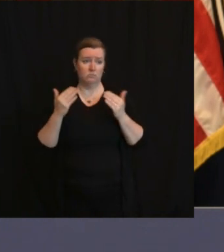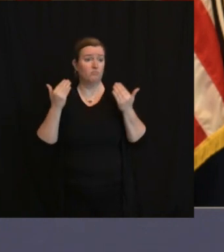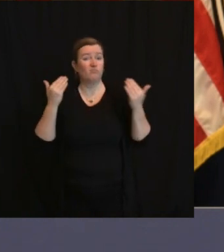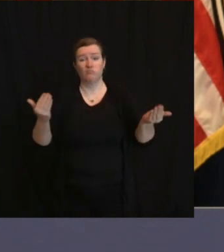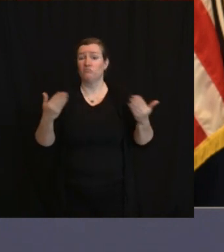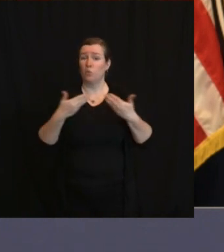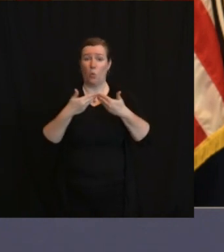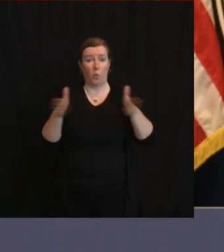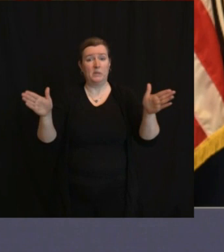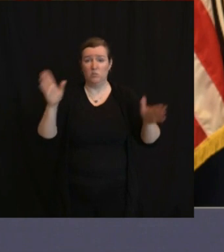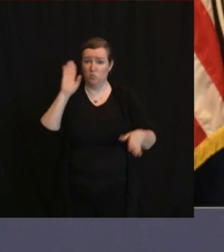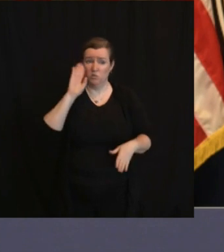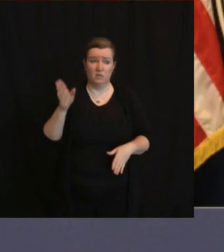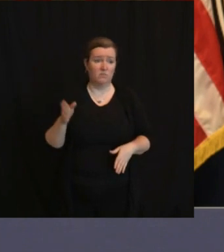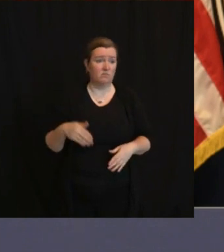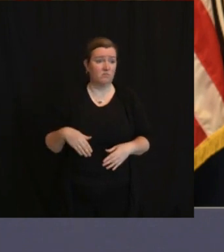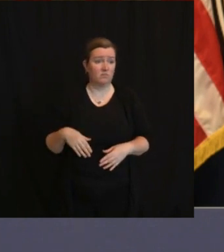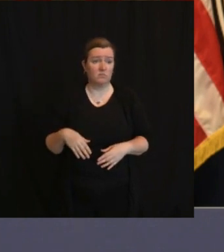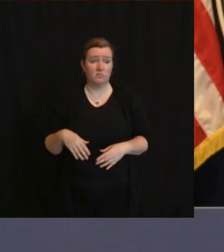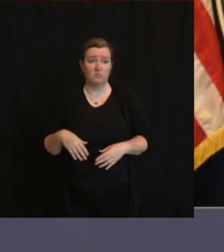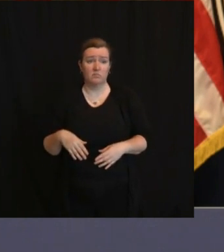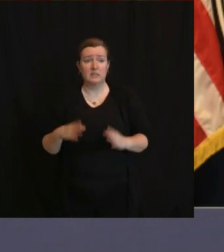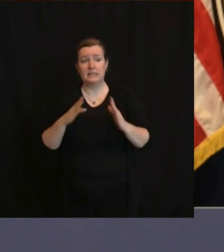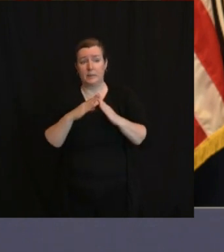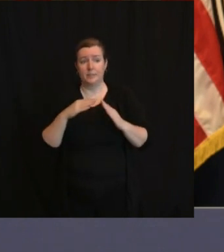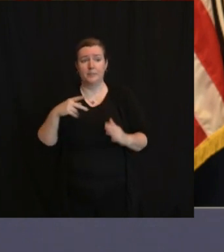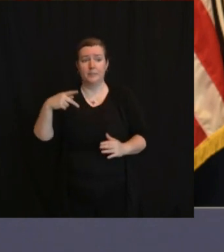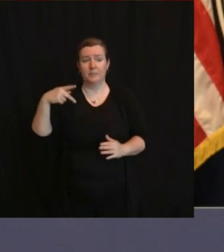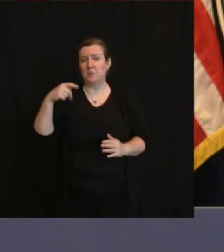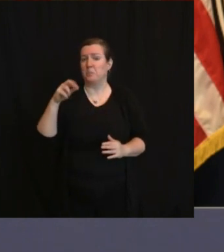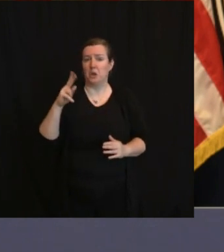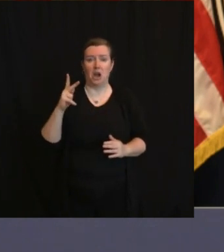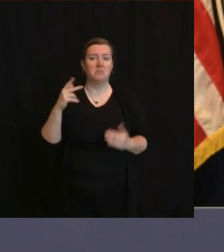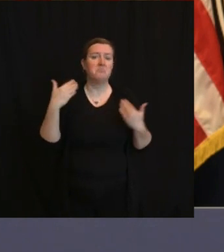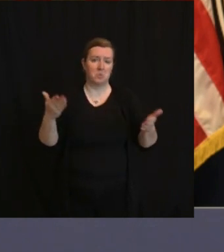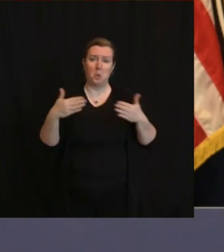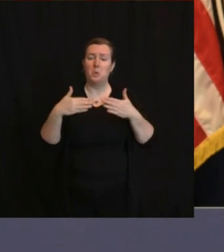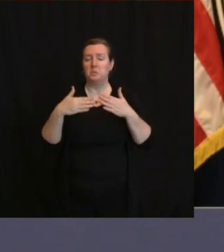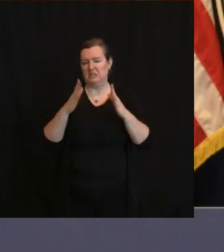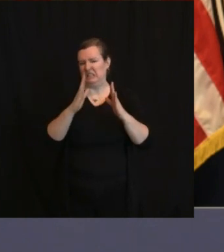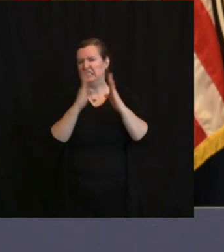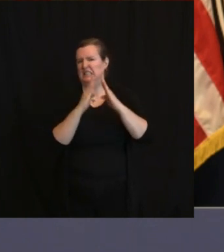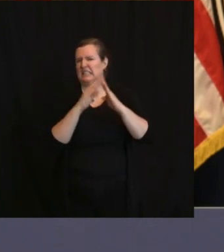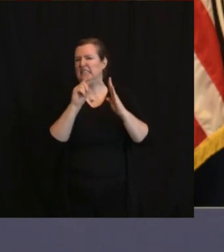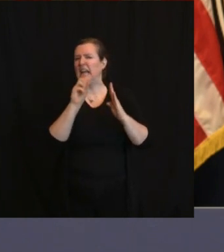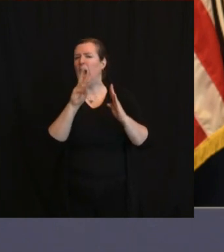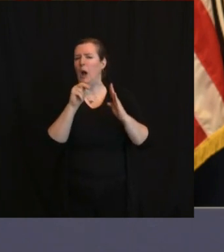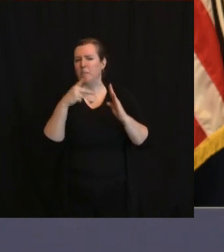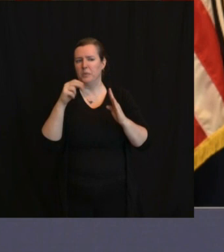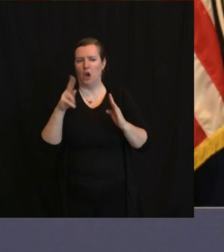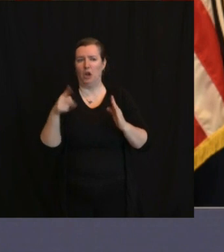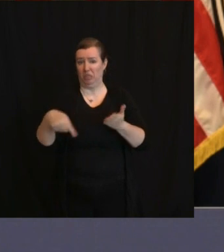NEXT QUESTION, SOME TOWNS ARE ANNOUNCING THAT THEY ARE INTENDING TO OPEN BEACHES AND